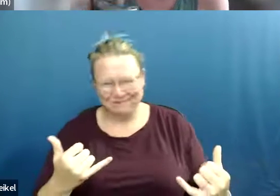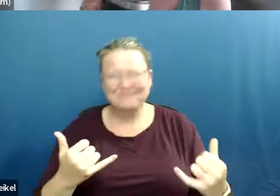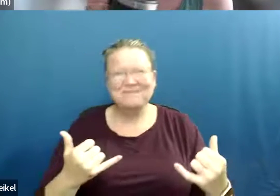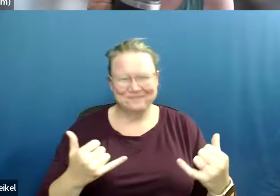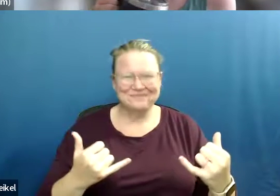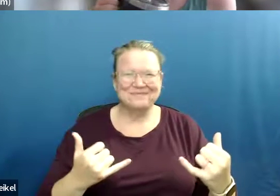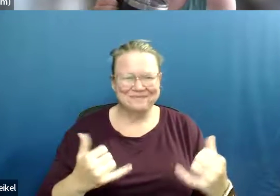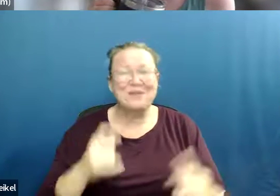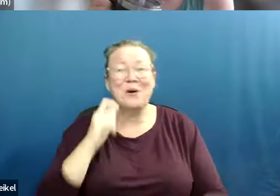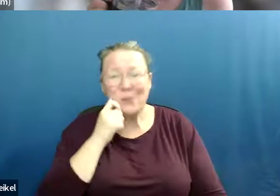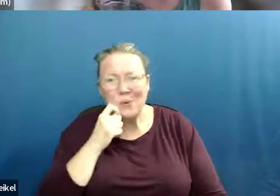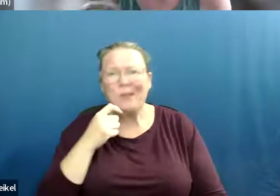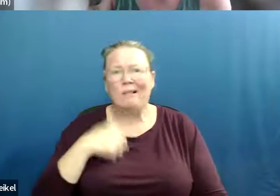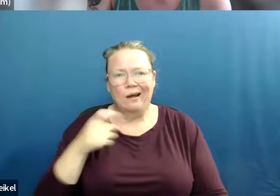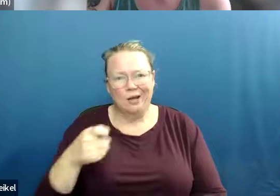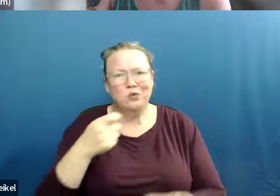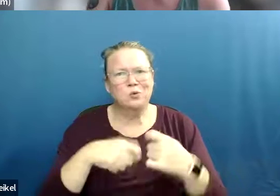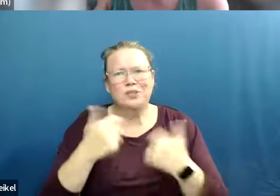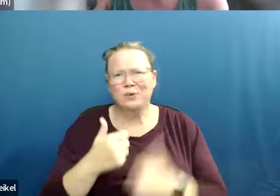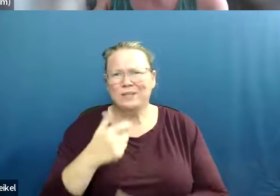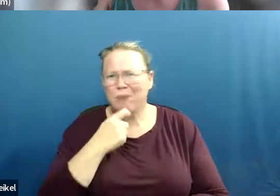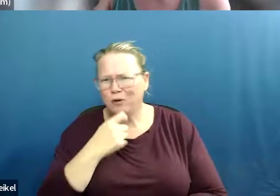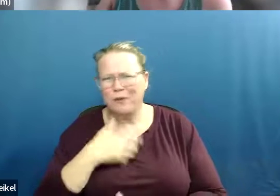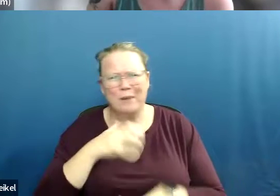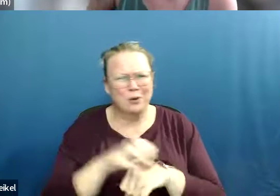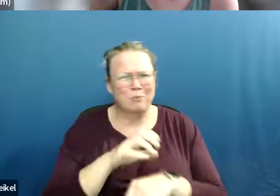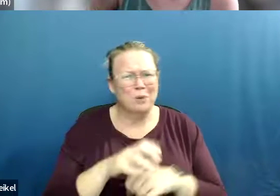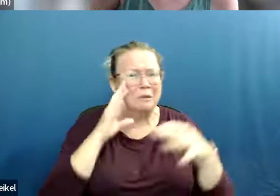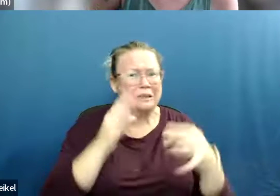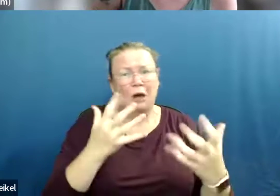Kayla Robertson: Cool. I just had to switch which microphone my computer decided and wanted to use.